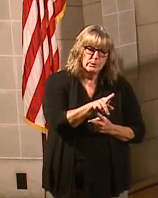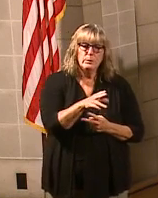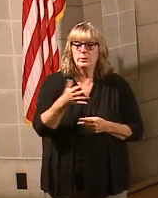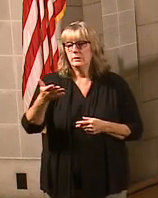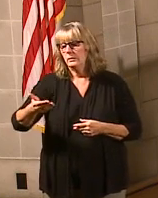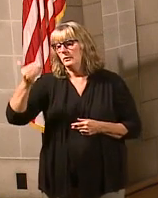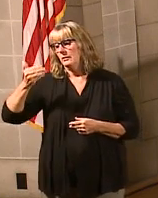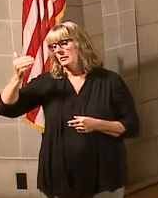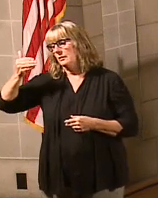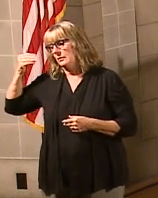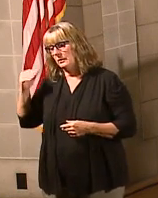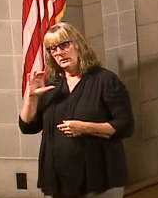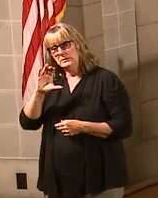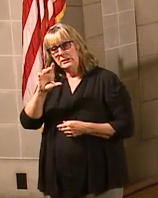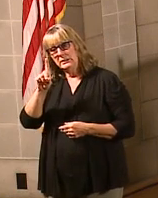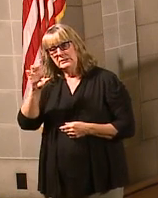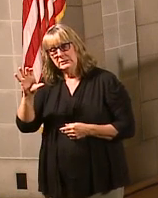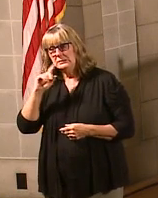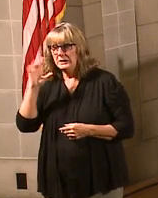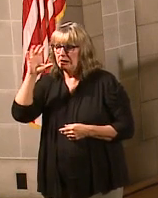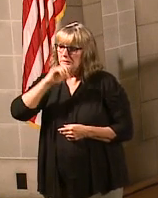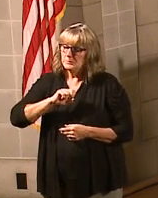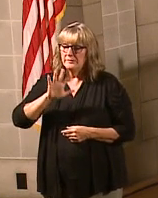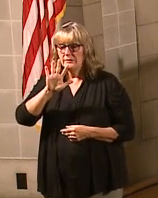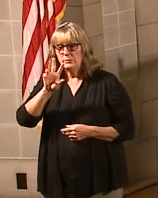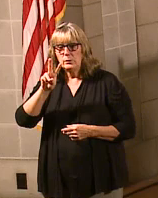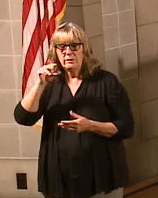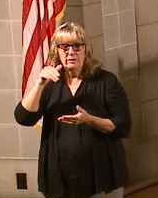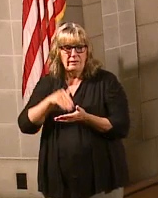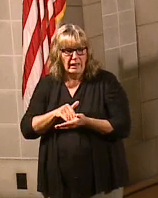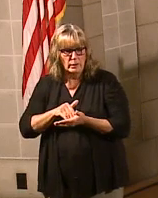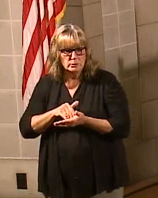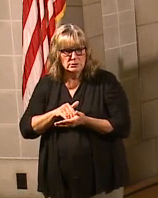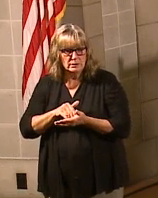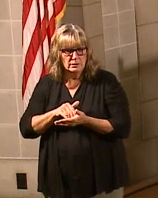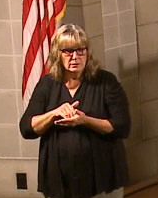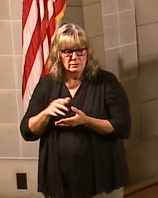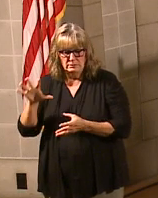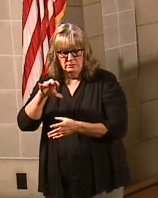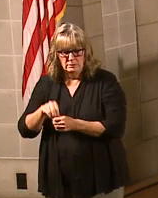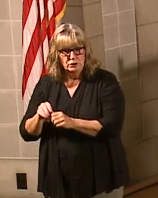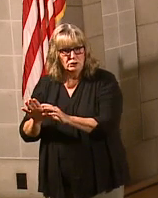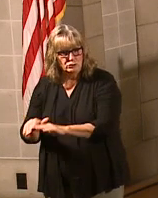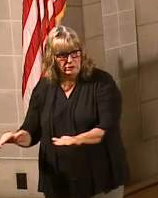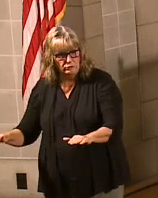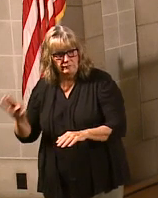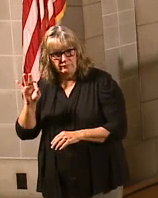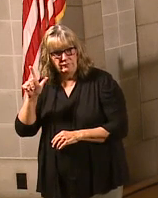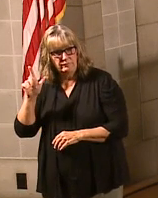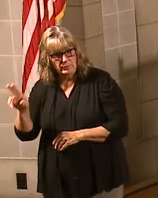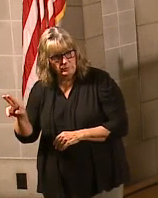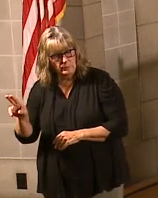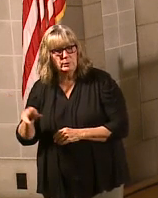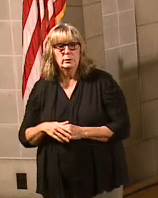HOSPITALIZATIONS AND THE HOSPITALIZATIONS ALSO FOR BOTH